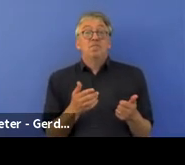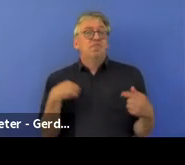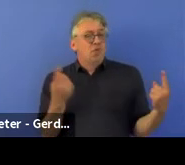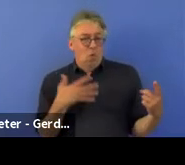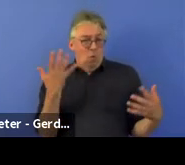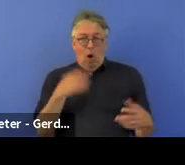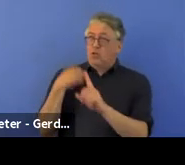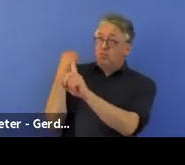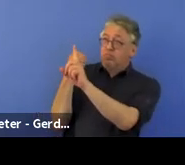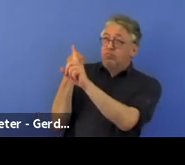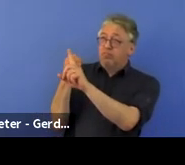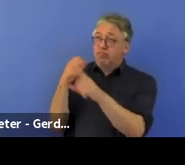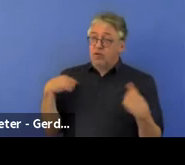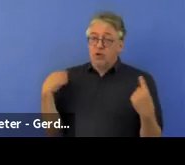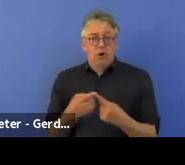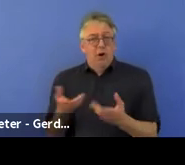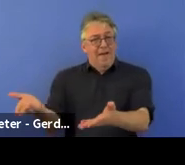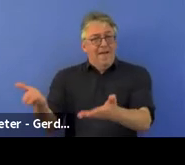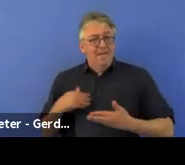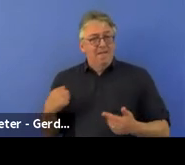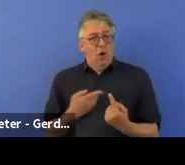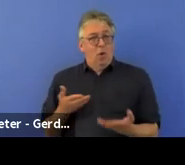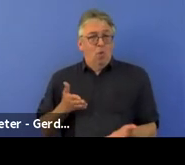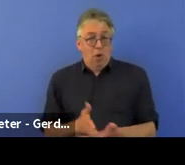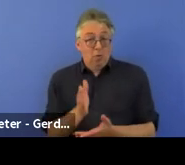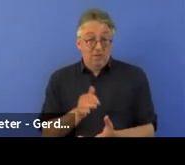NGOs and DPOs to advocate for the rights of children and young people